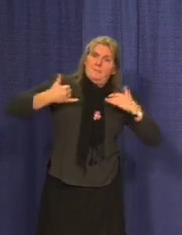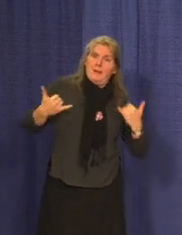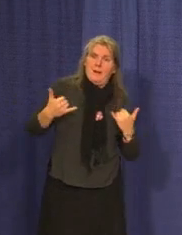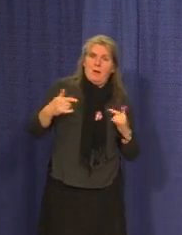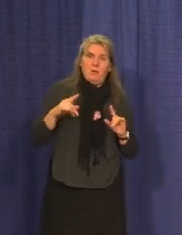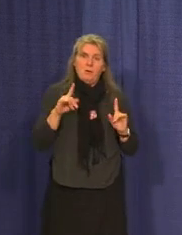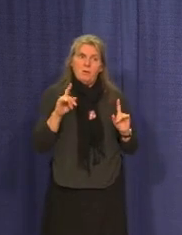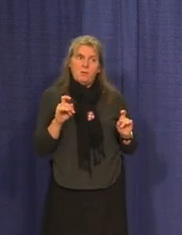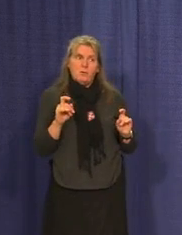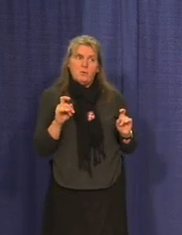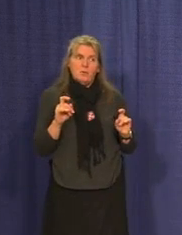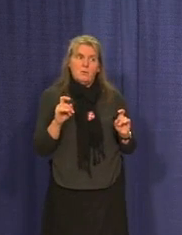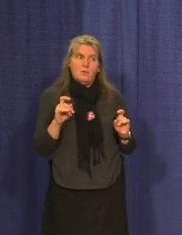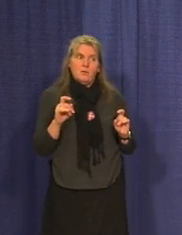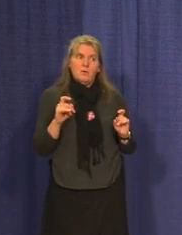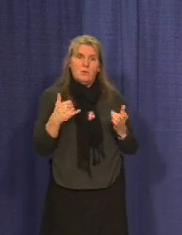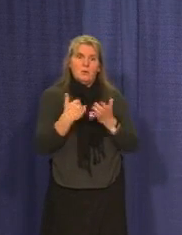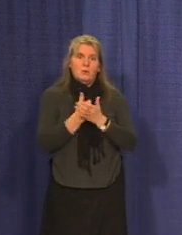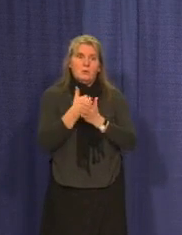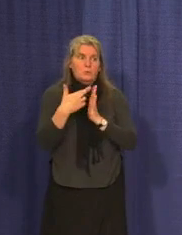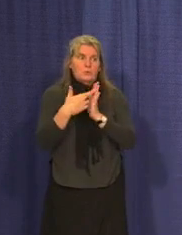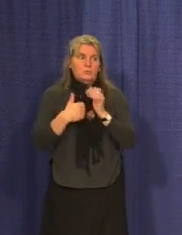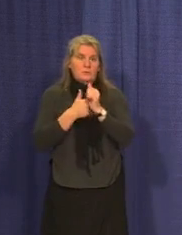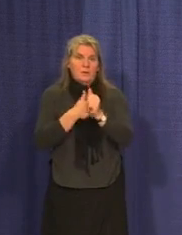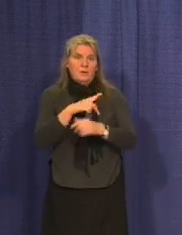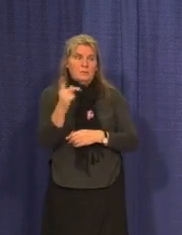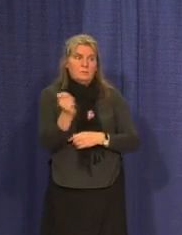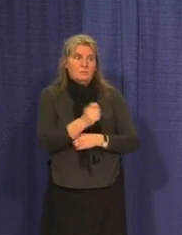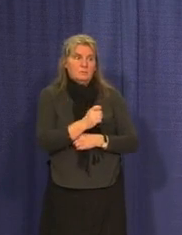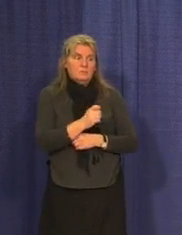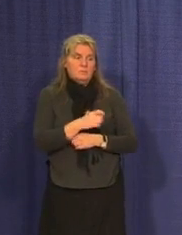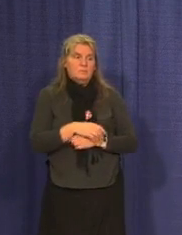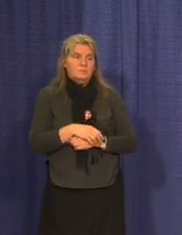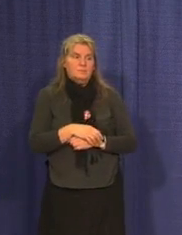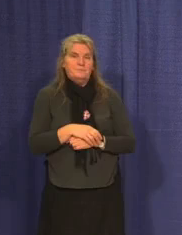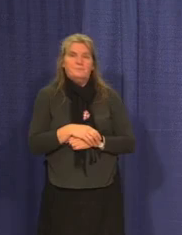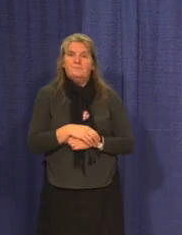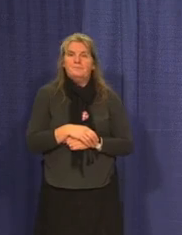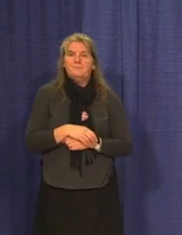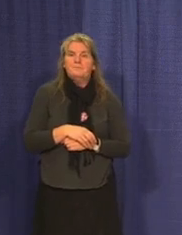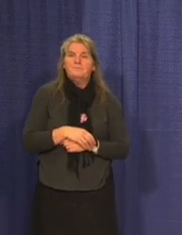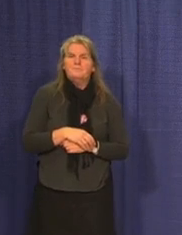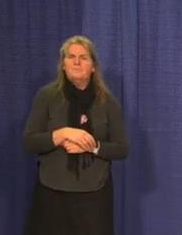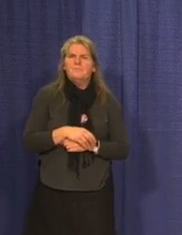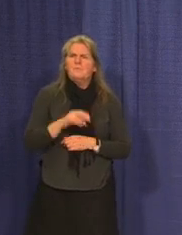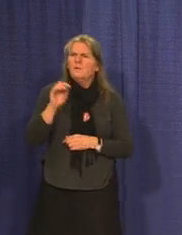supposed to be in effect now?